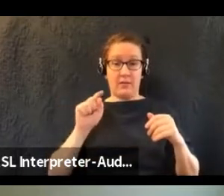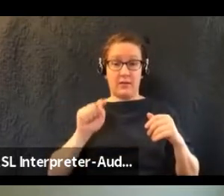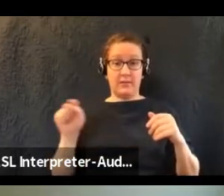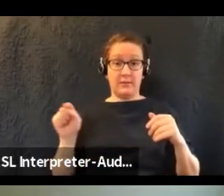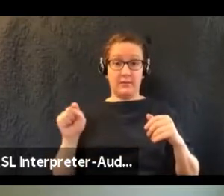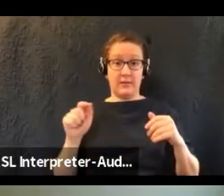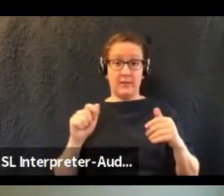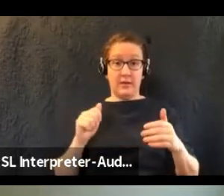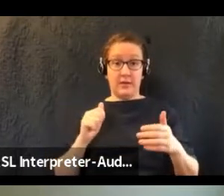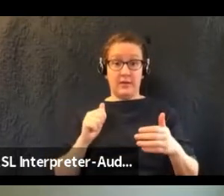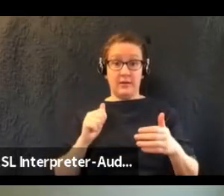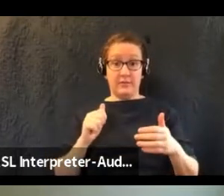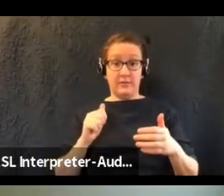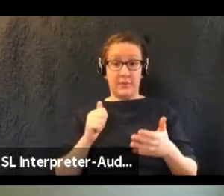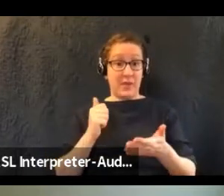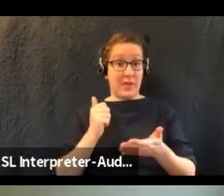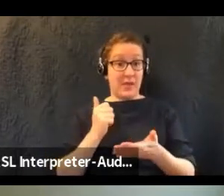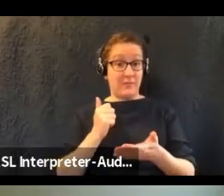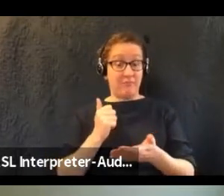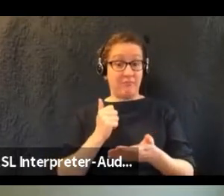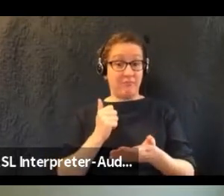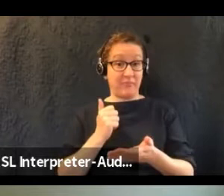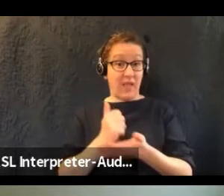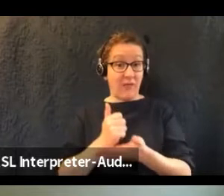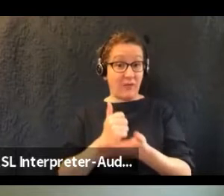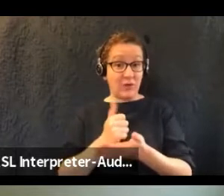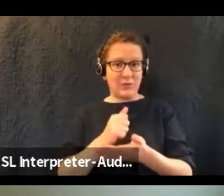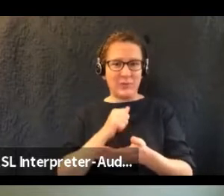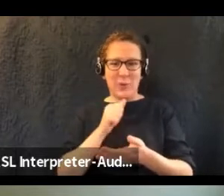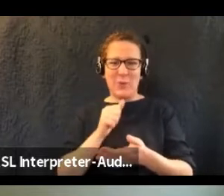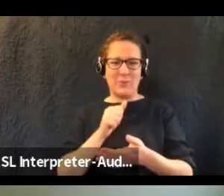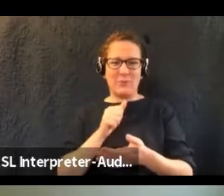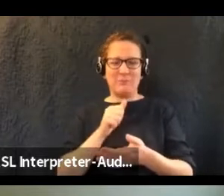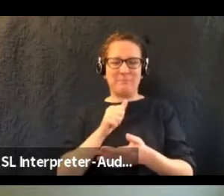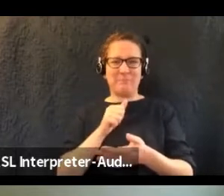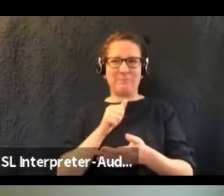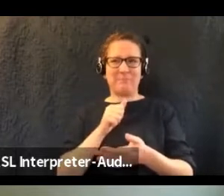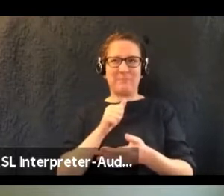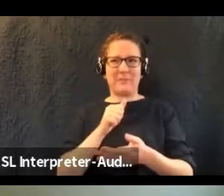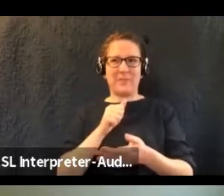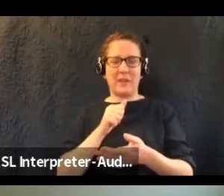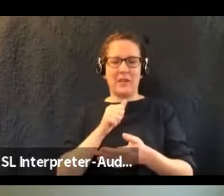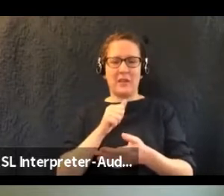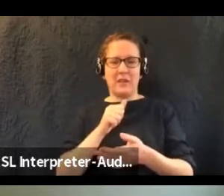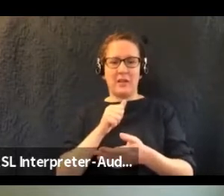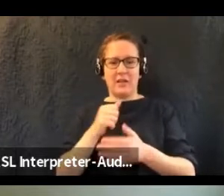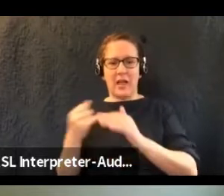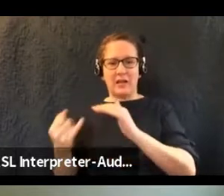helpful, that you not get into the habit of sort of pigeonholing or assuming that because